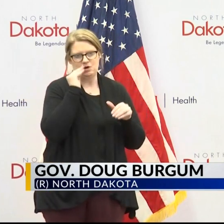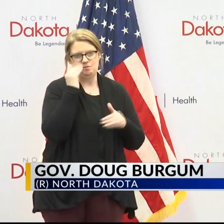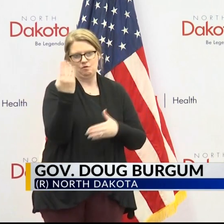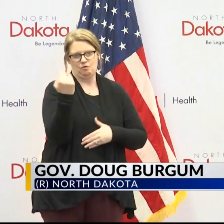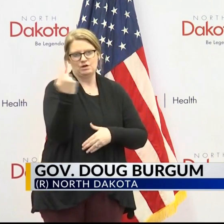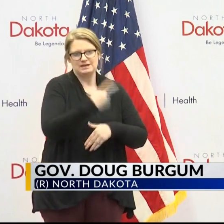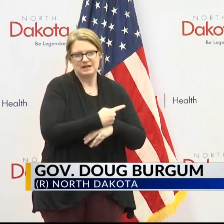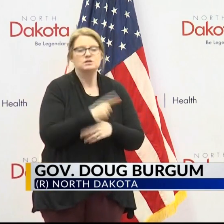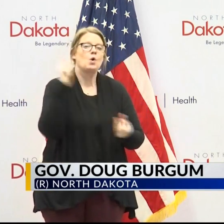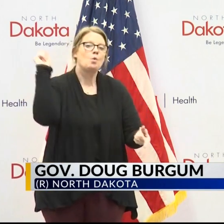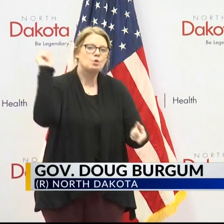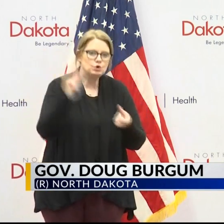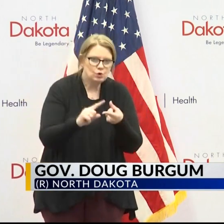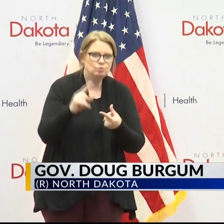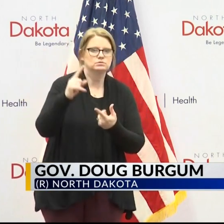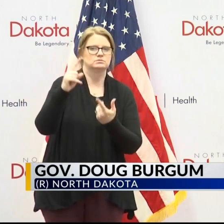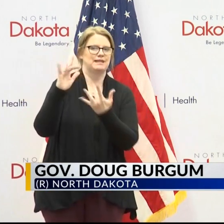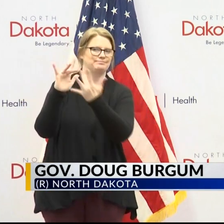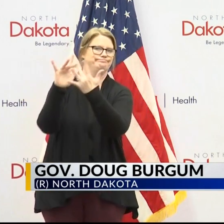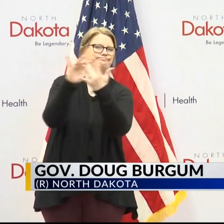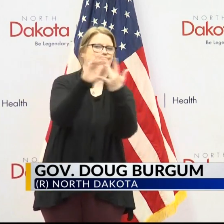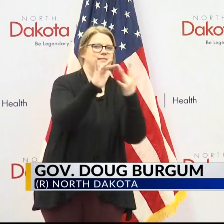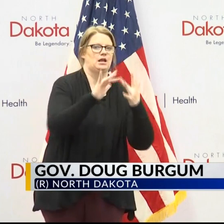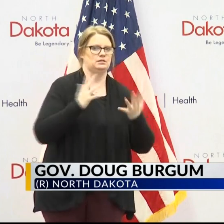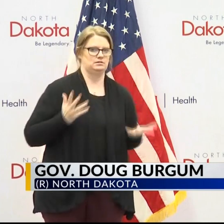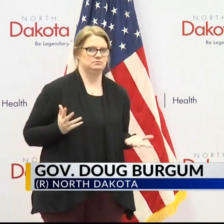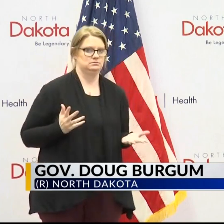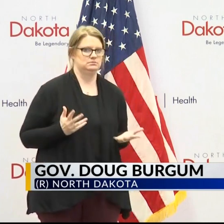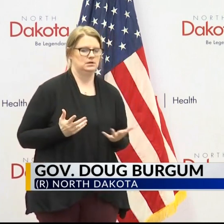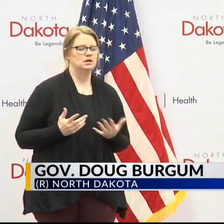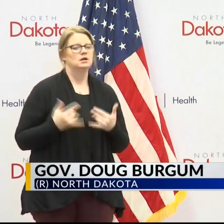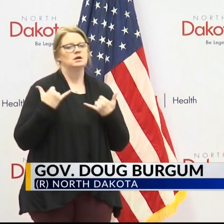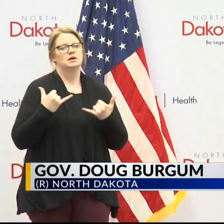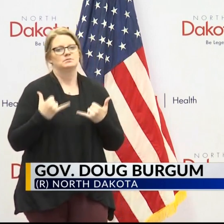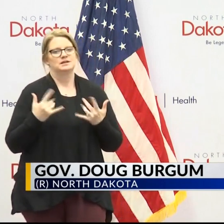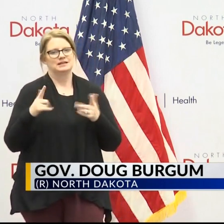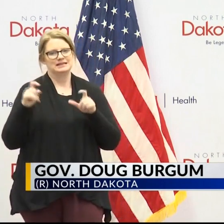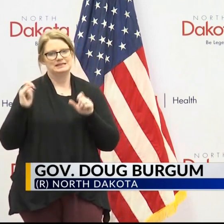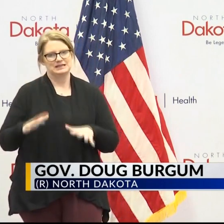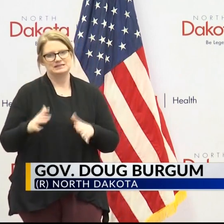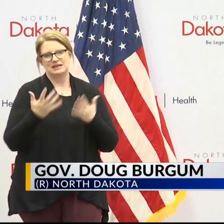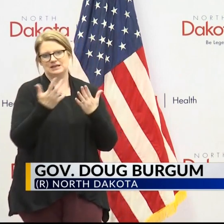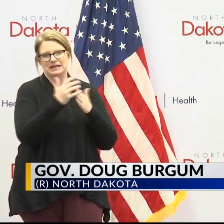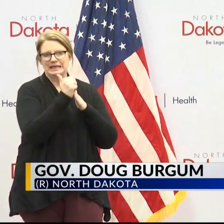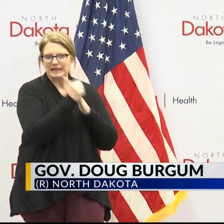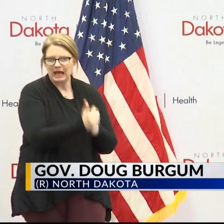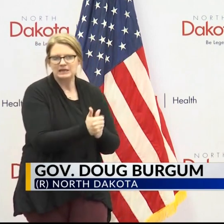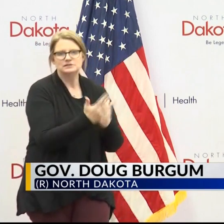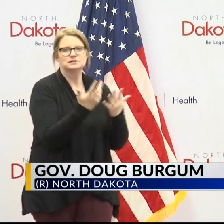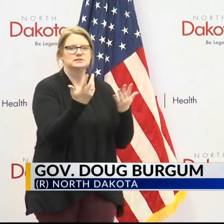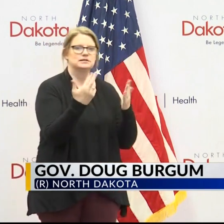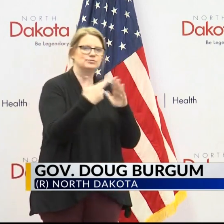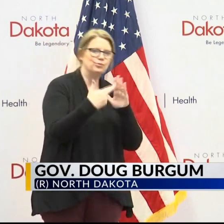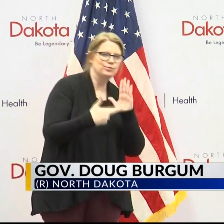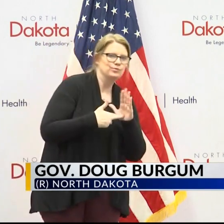STAY AT HOME FOR 14 DAYS AFTER THEIR ARRIVAL BACK IN NORTH DAKOTA. I KNOW THERE ARE MANY PEOPLE DOING THIS AND WE THANK THEM. IF YOU HAVEN'T BEEN DOING THAT IT'S TIME TO START TO REDUCE